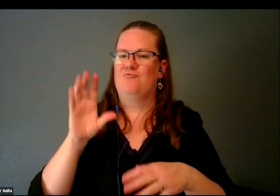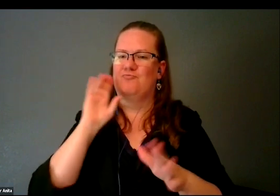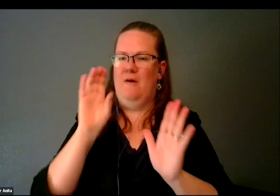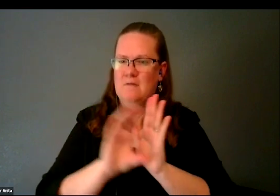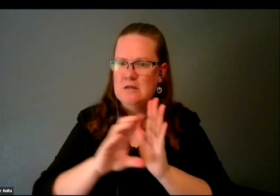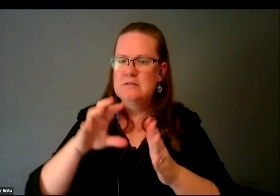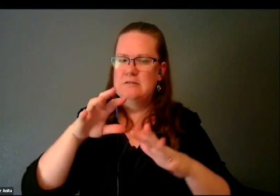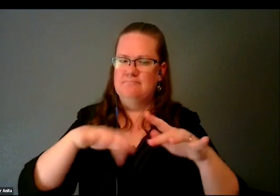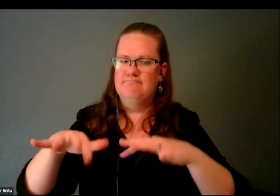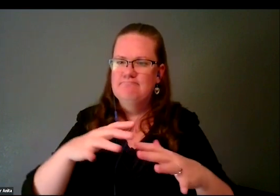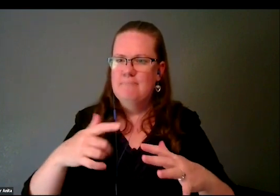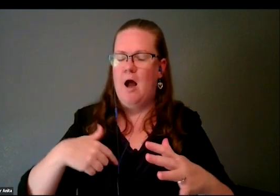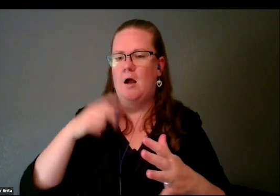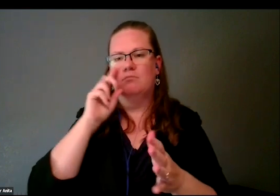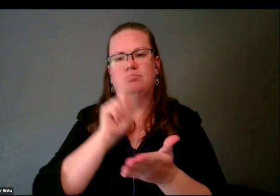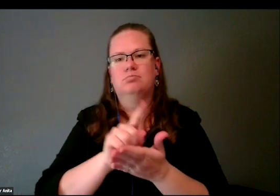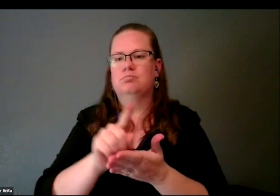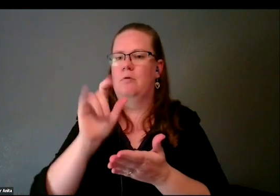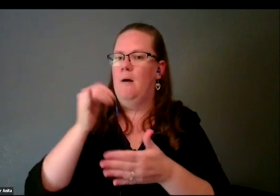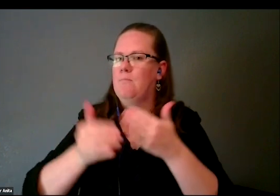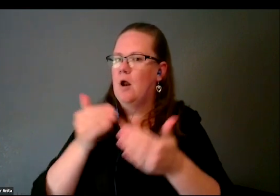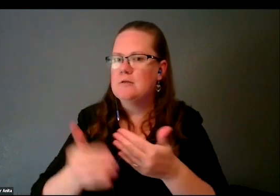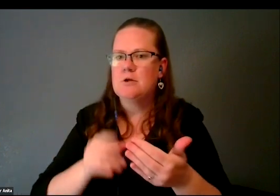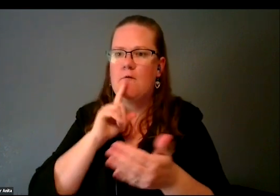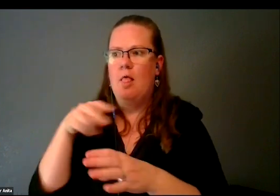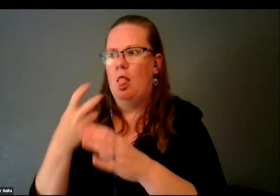I've been doing a lot of work around tactile graphics since then.